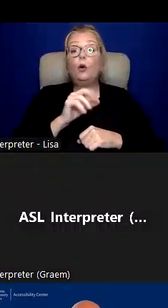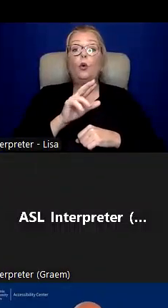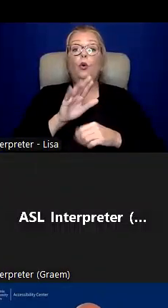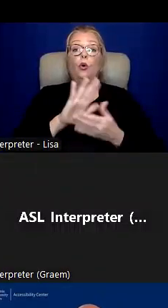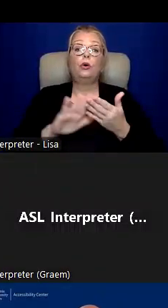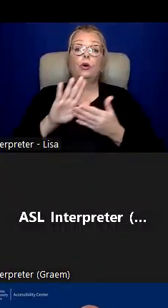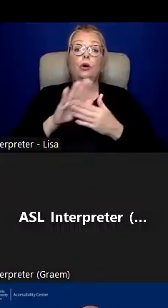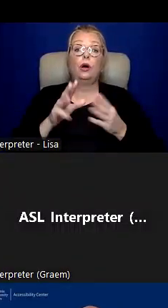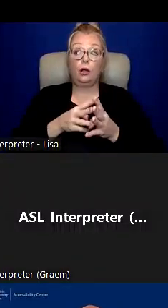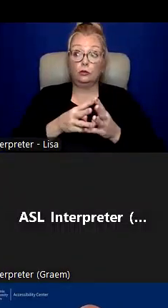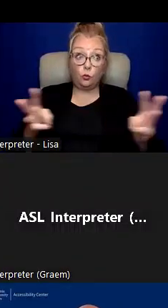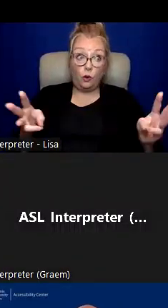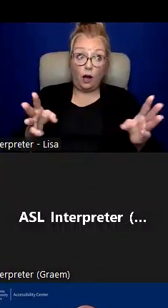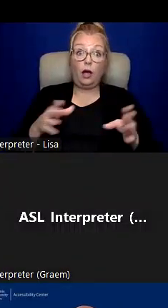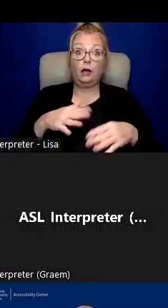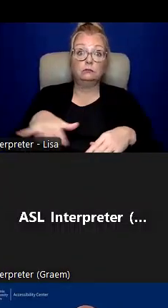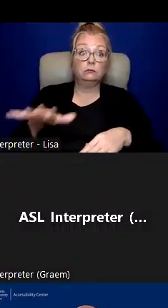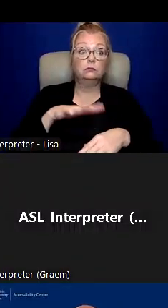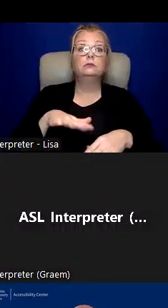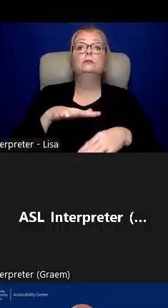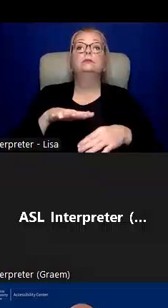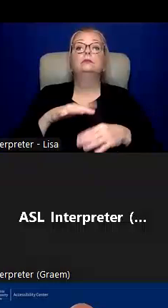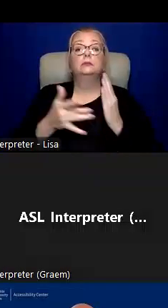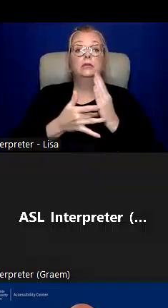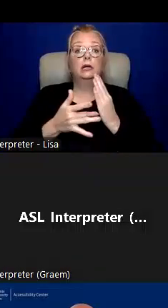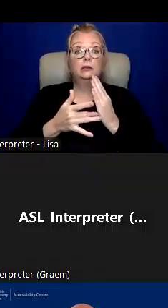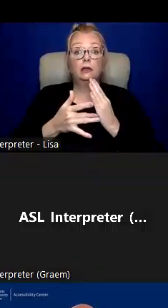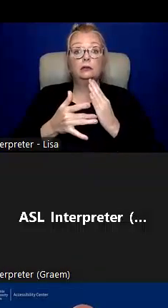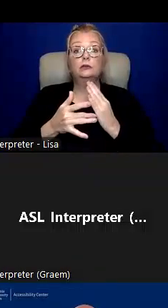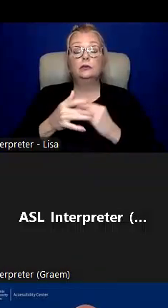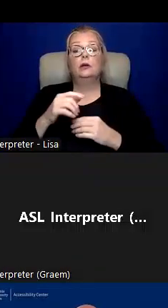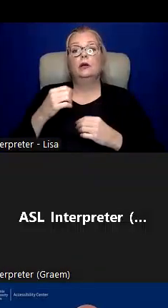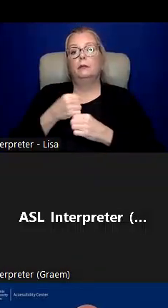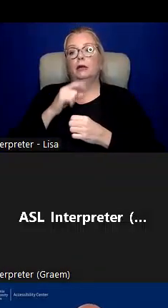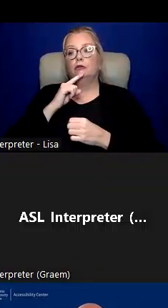deployed, we were supposed to make sure that our central IT group knew about it and was on board with it.